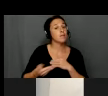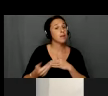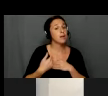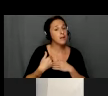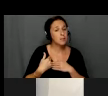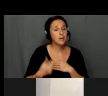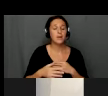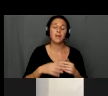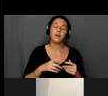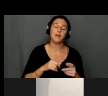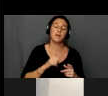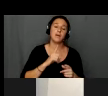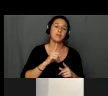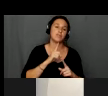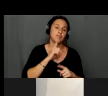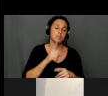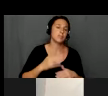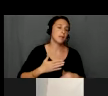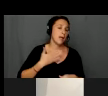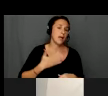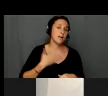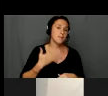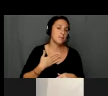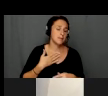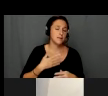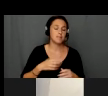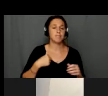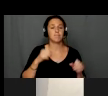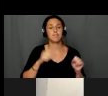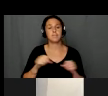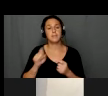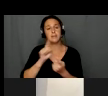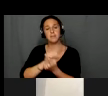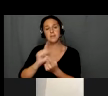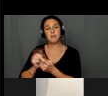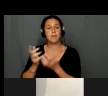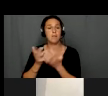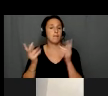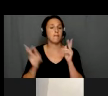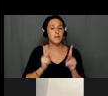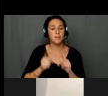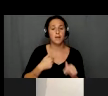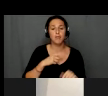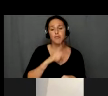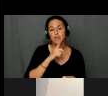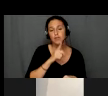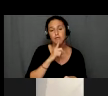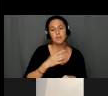meet a lot of people, and I really, really do appreciate this. And that's